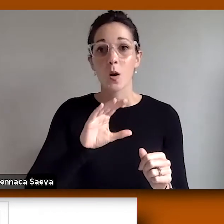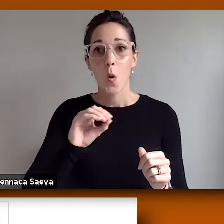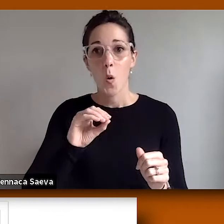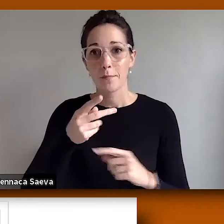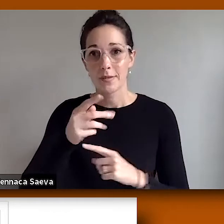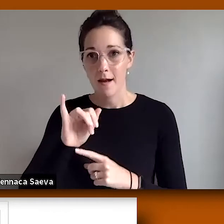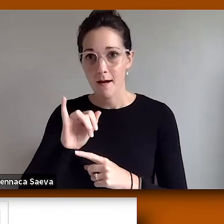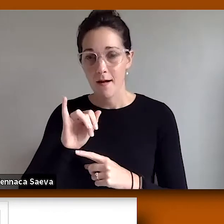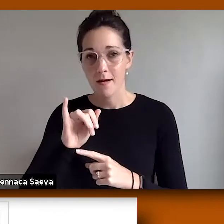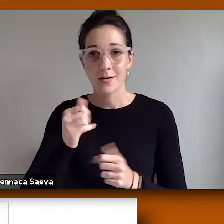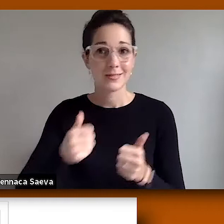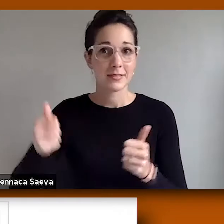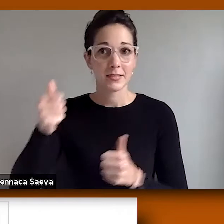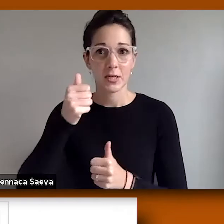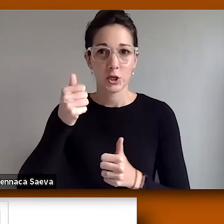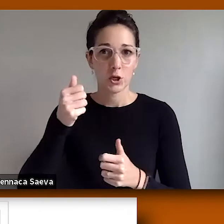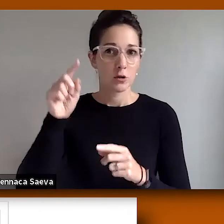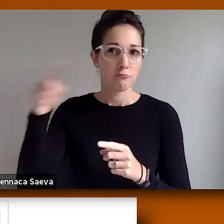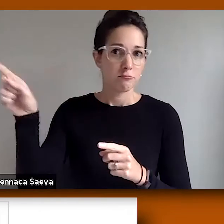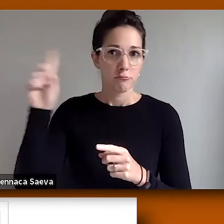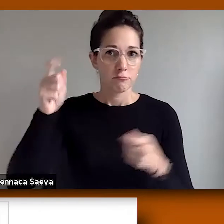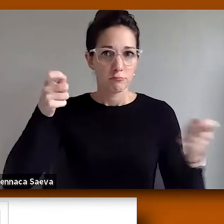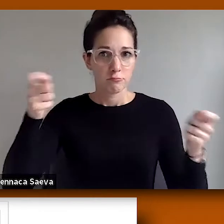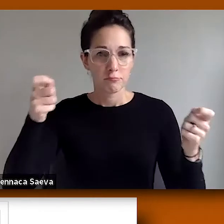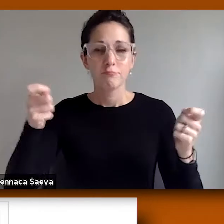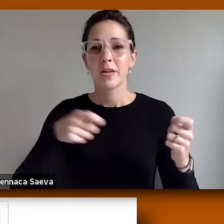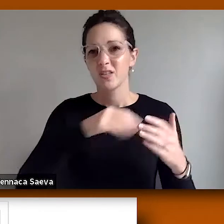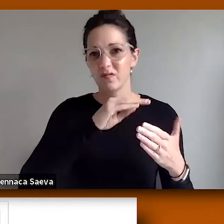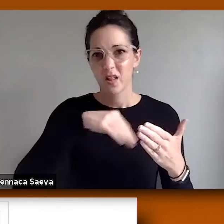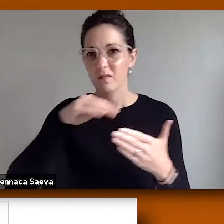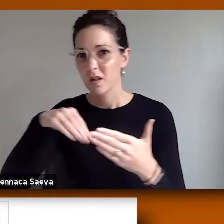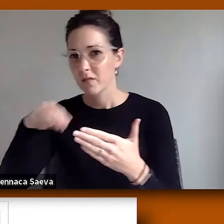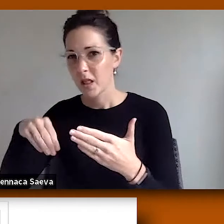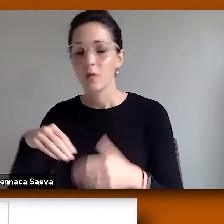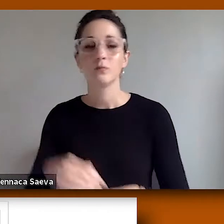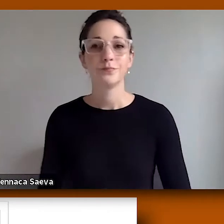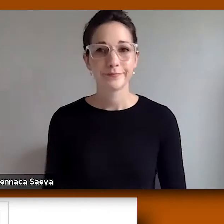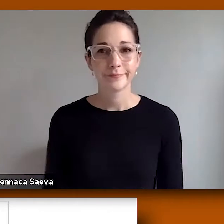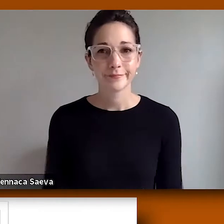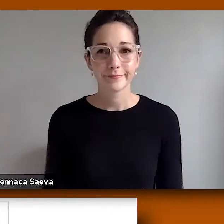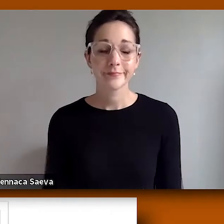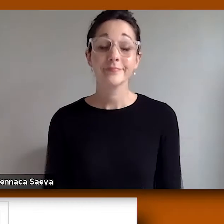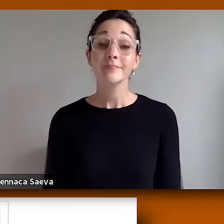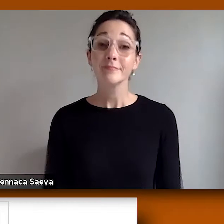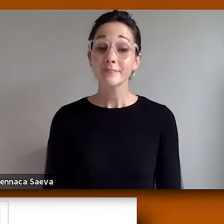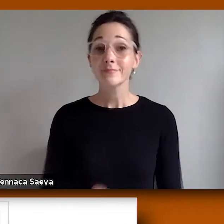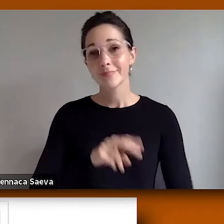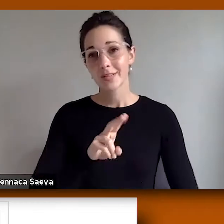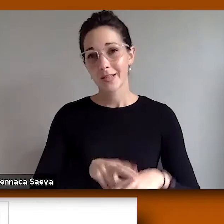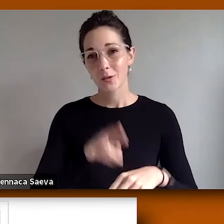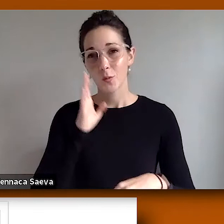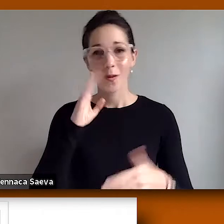and senior personnel, as well. And of course, they'll need to fill out and sign